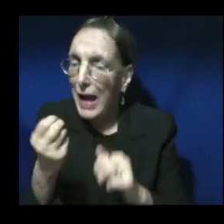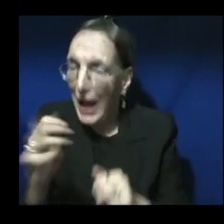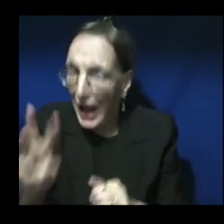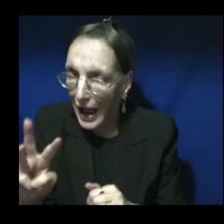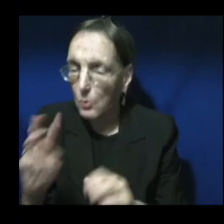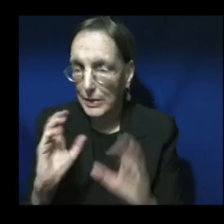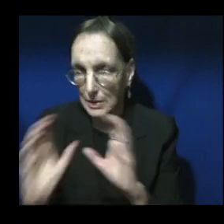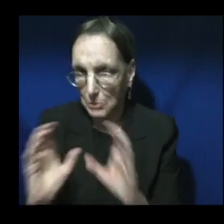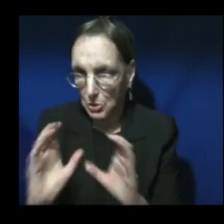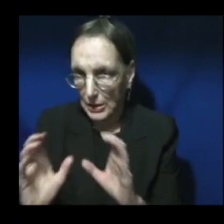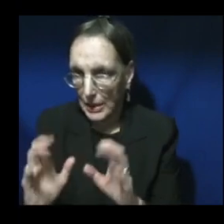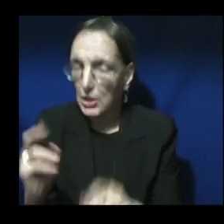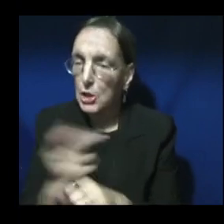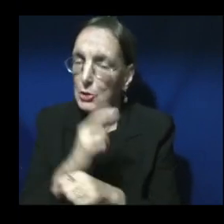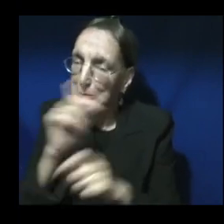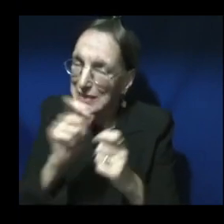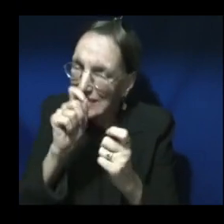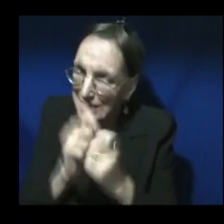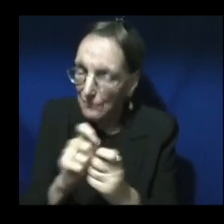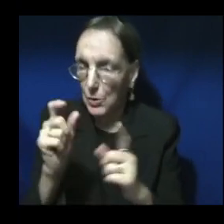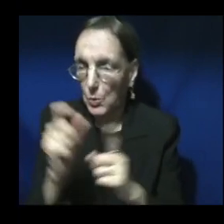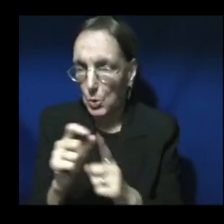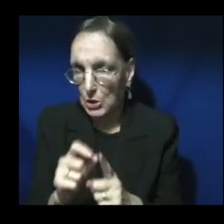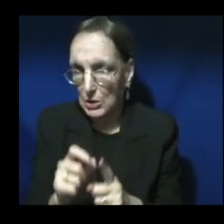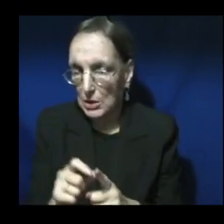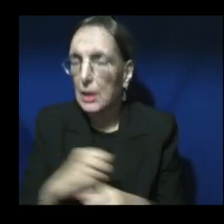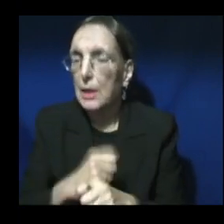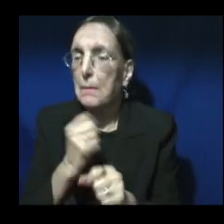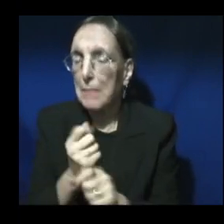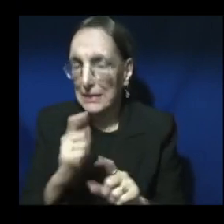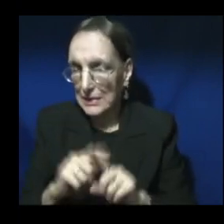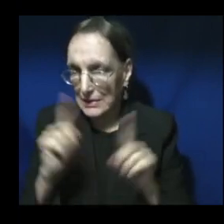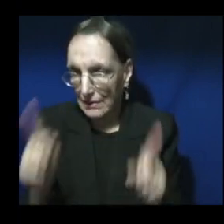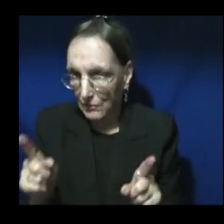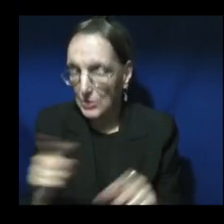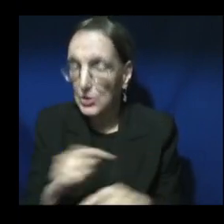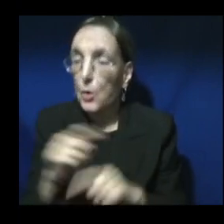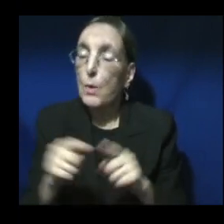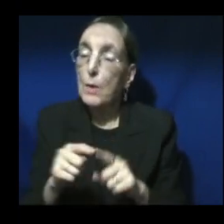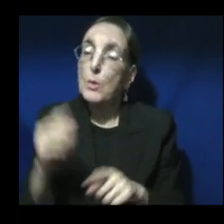once we understand the power of magic words, we can figure out how to use them, right? We can pose